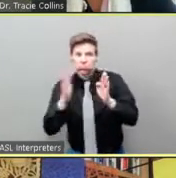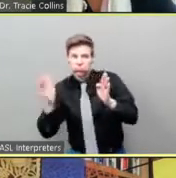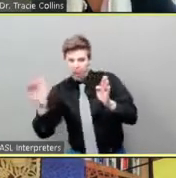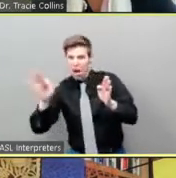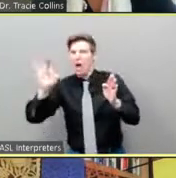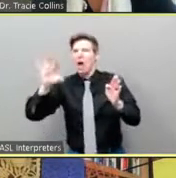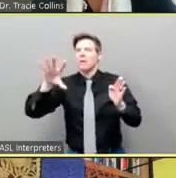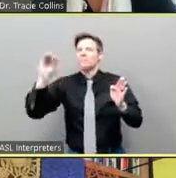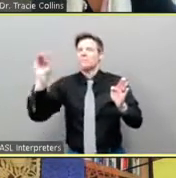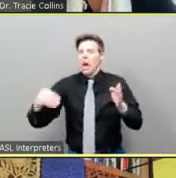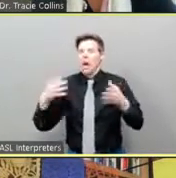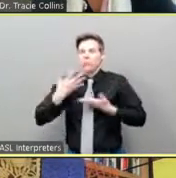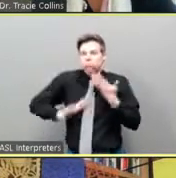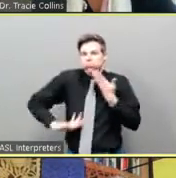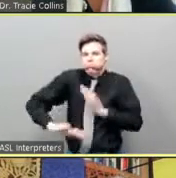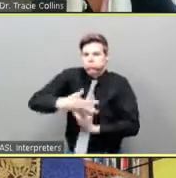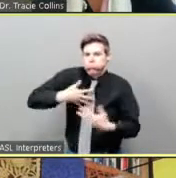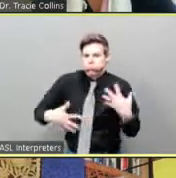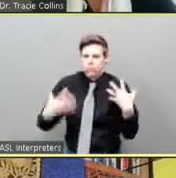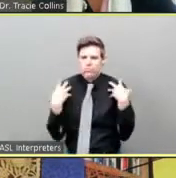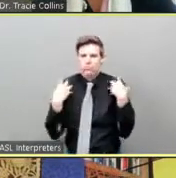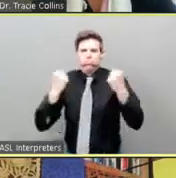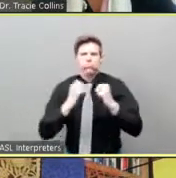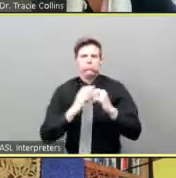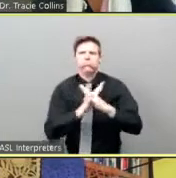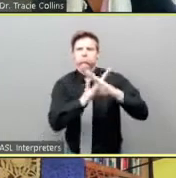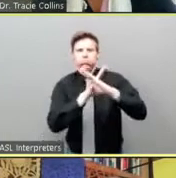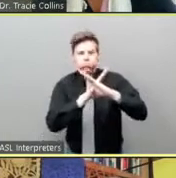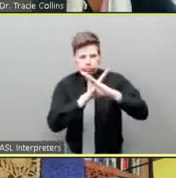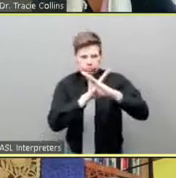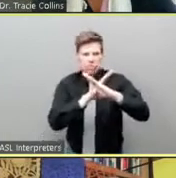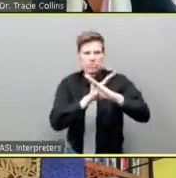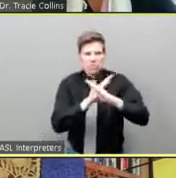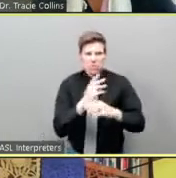point out that diabetics don't take their insulin for six months a year and